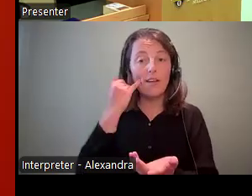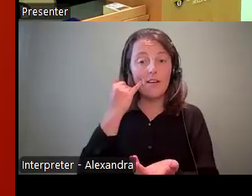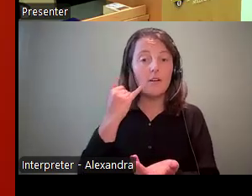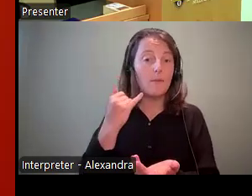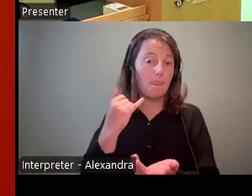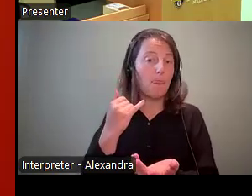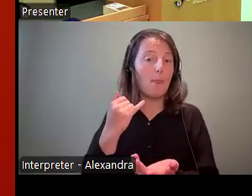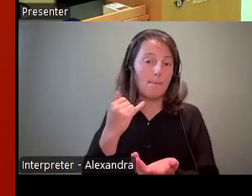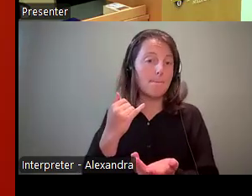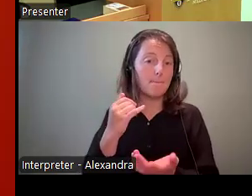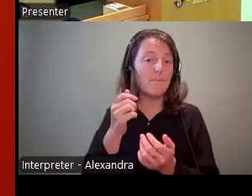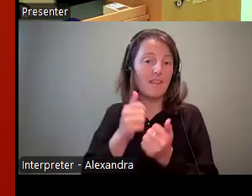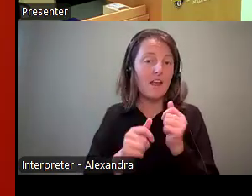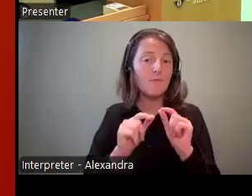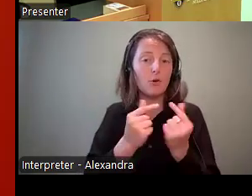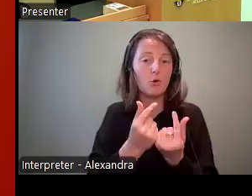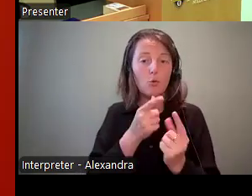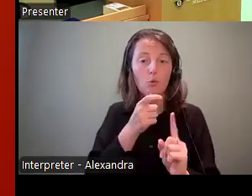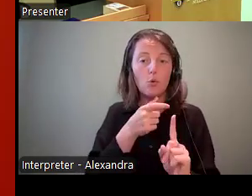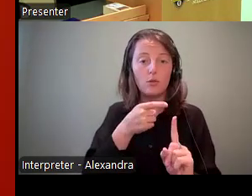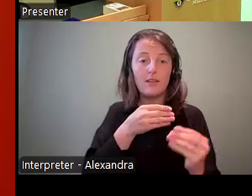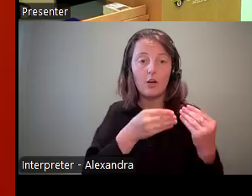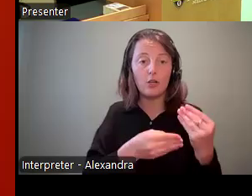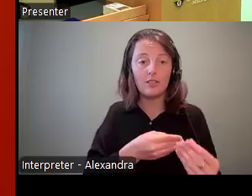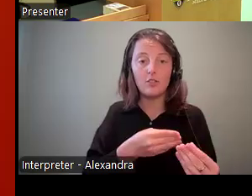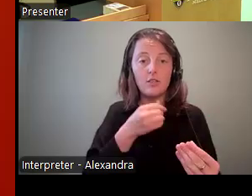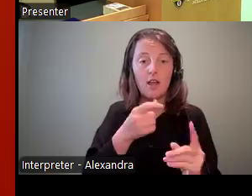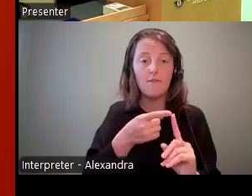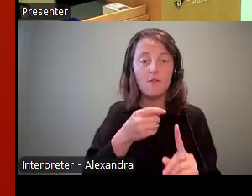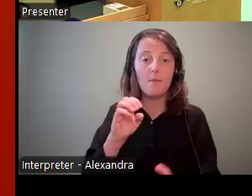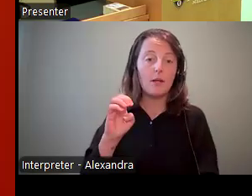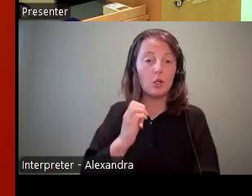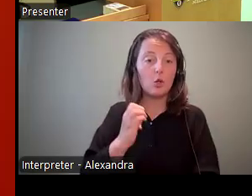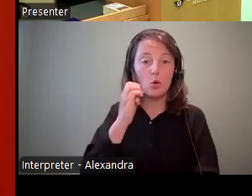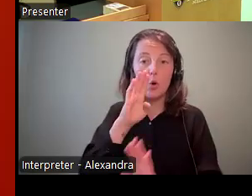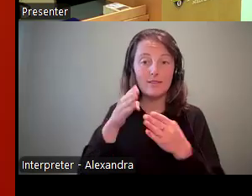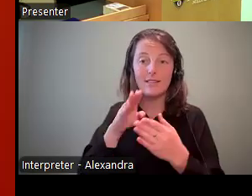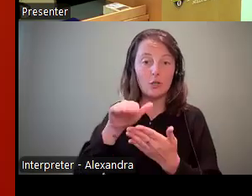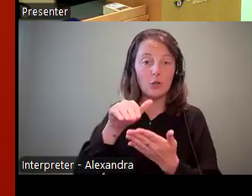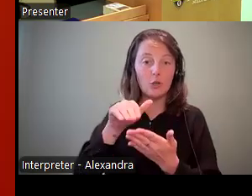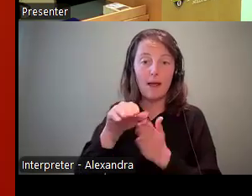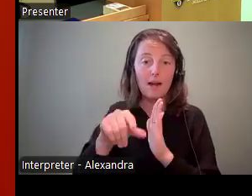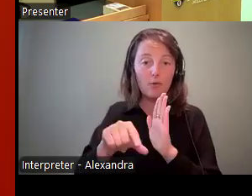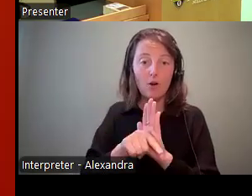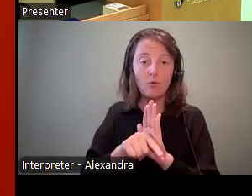has gone through cycles of what they're going to be called in the United States.